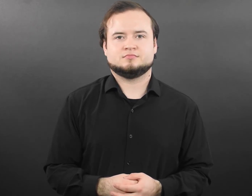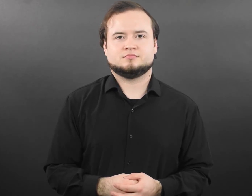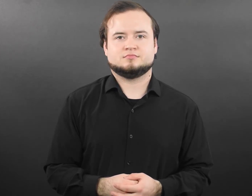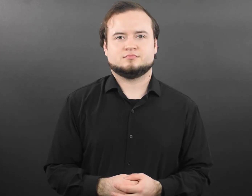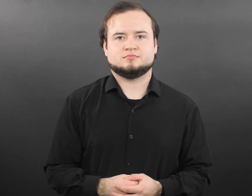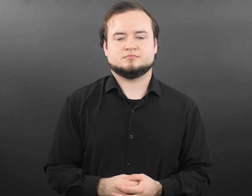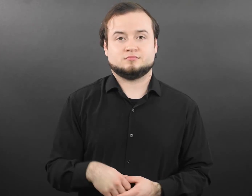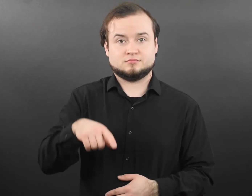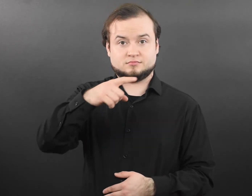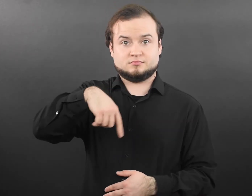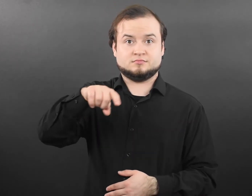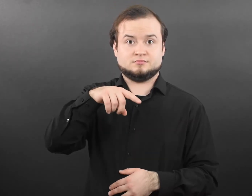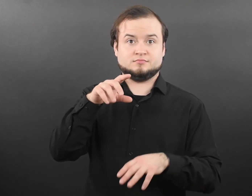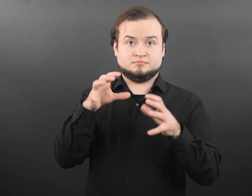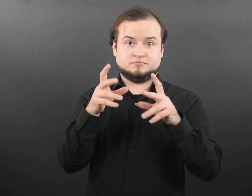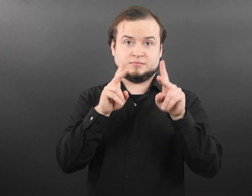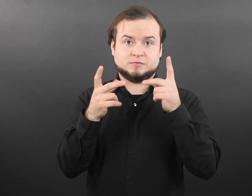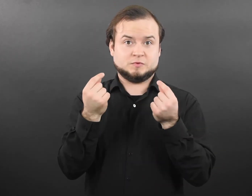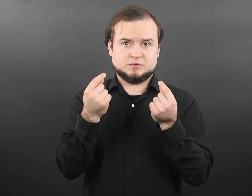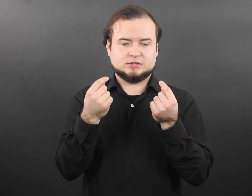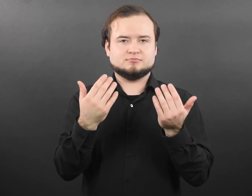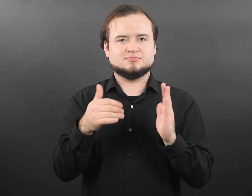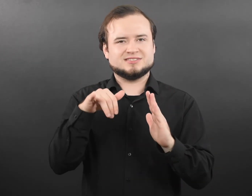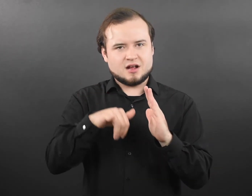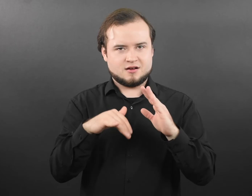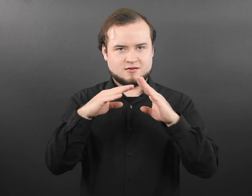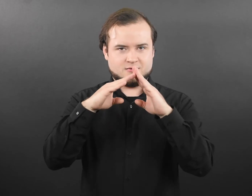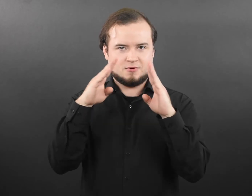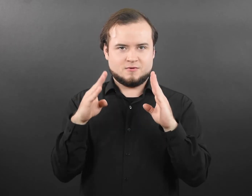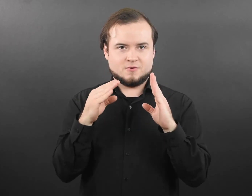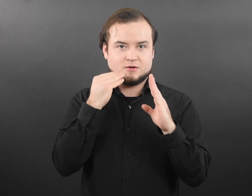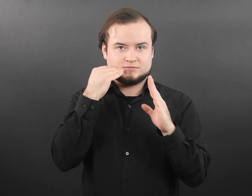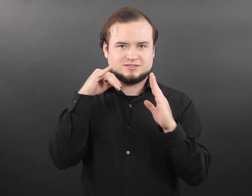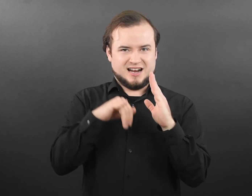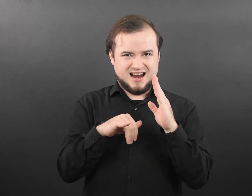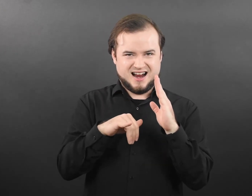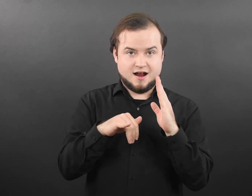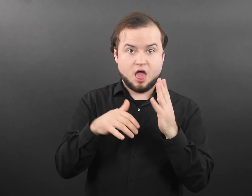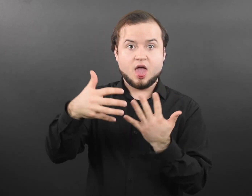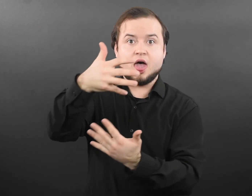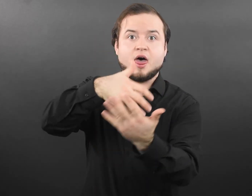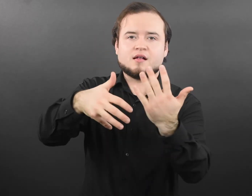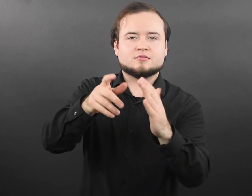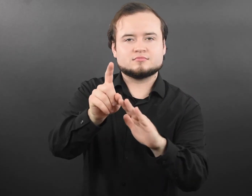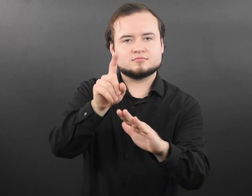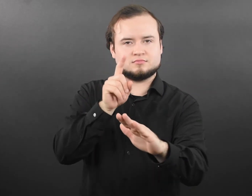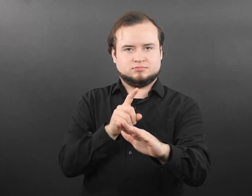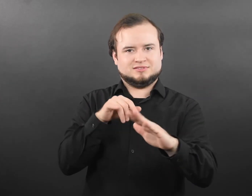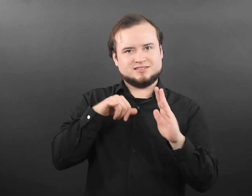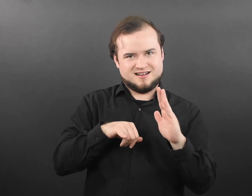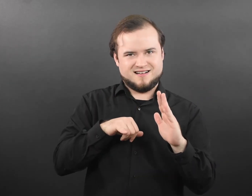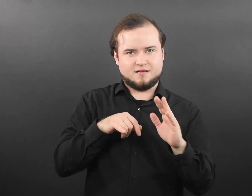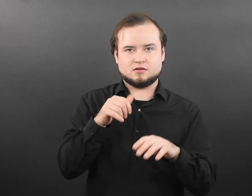Stay home and away from others for 10 days.